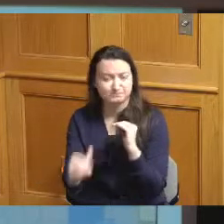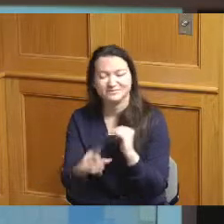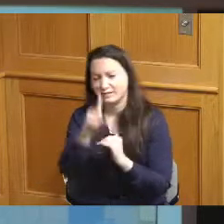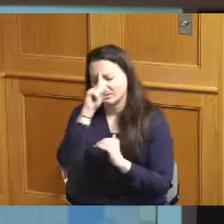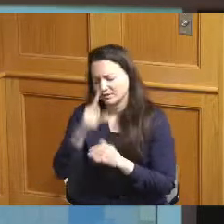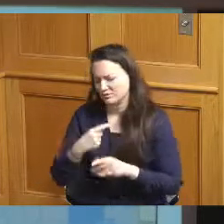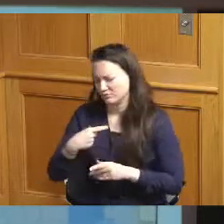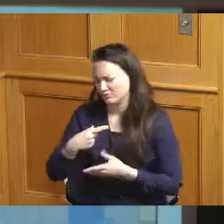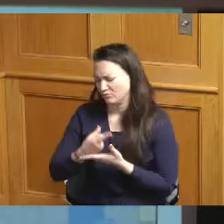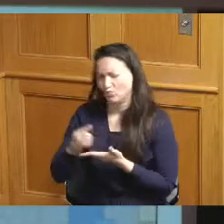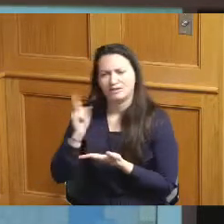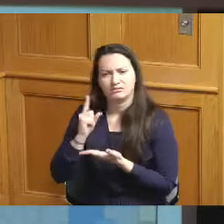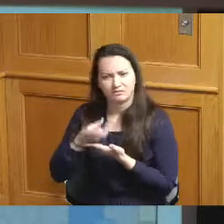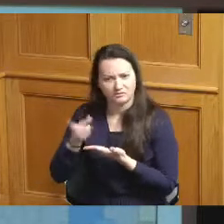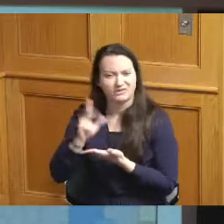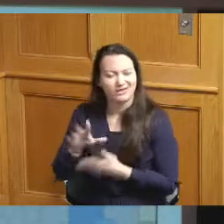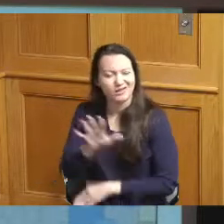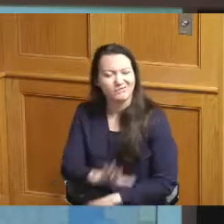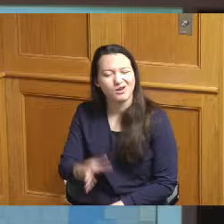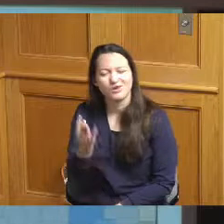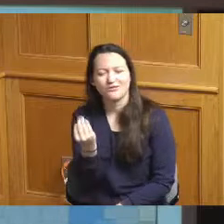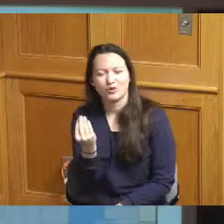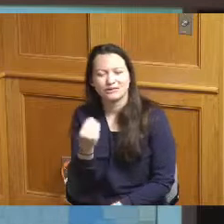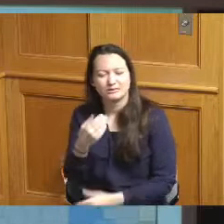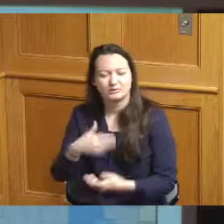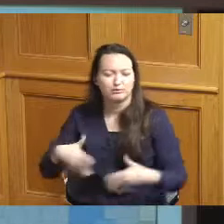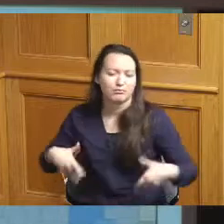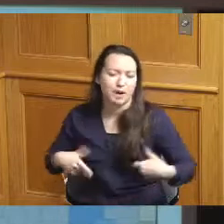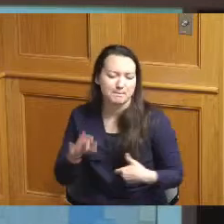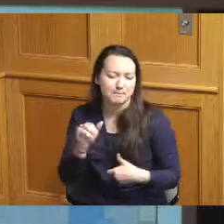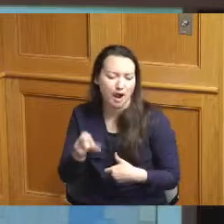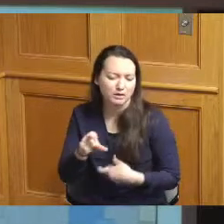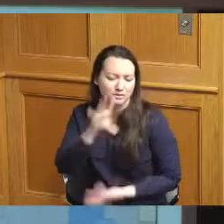couple weeks ago Hamilton County was at about 14 cases of monkey pox inclusive of the other three